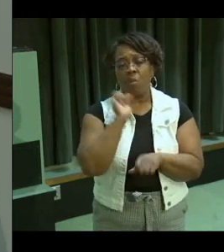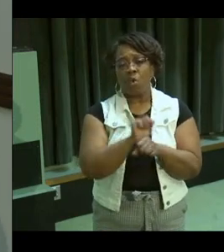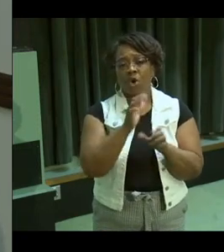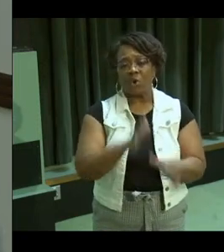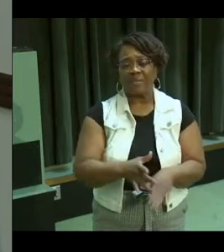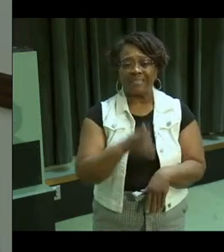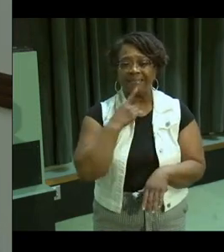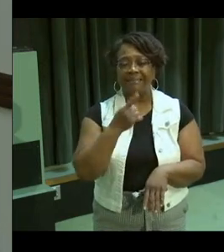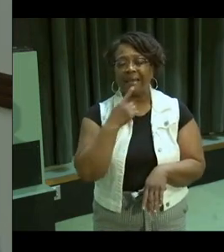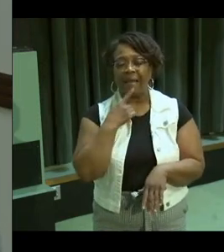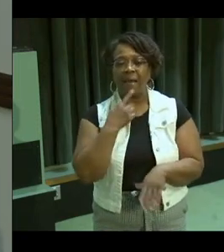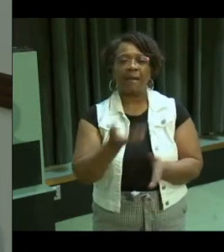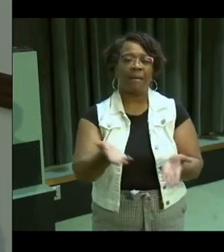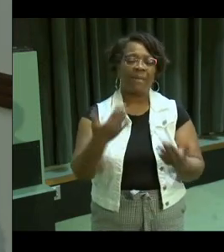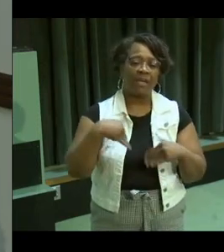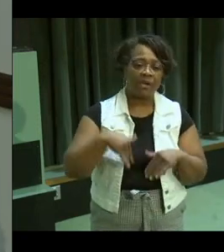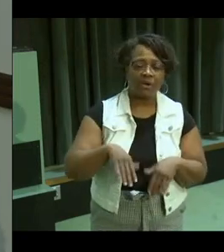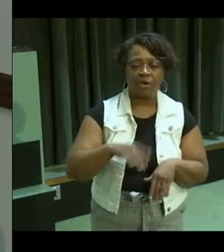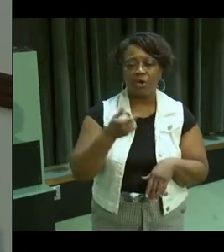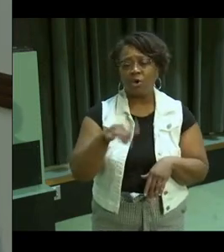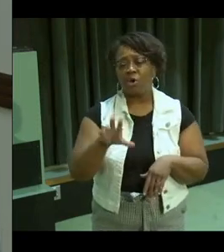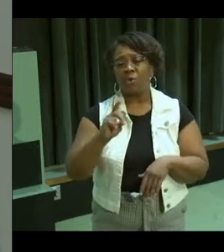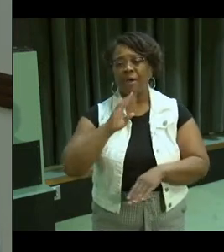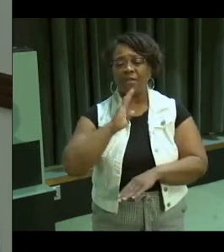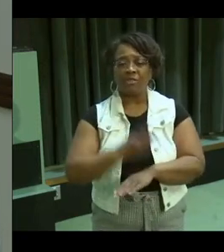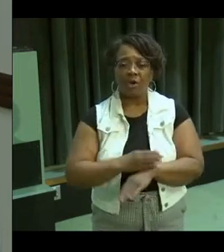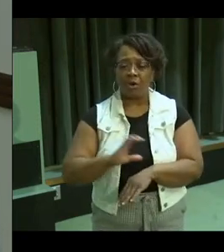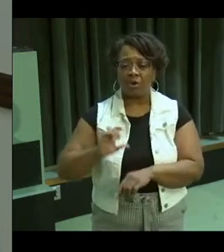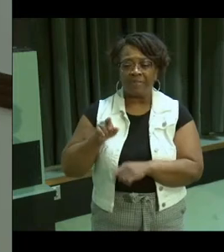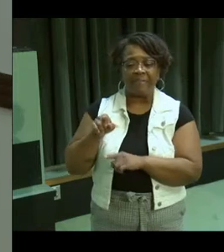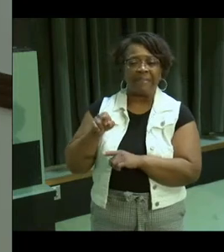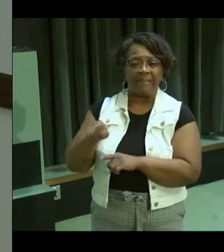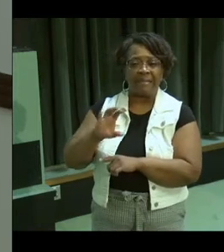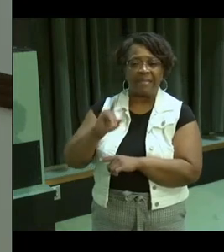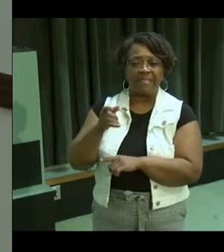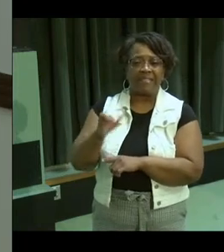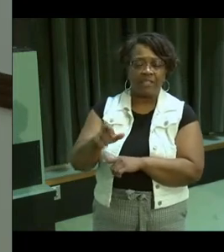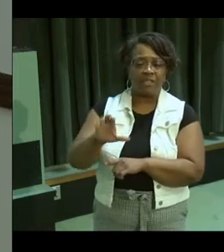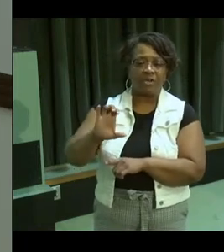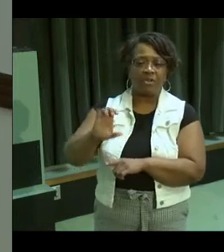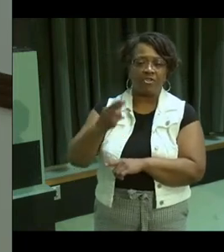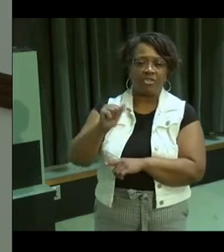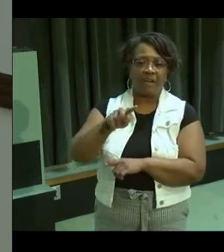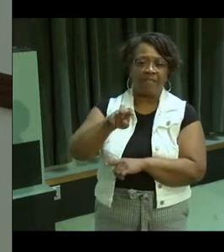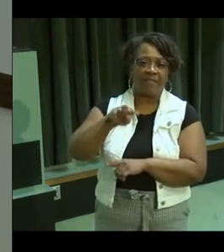said, come here. You know, the